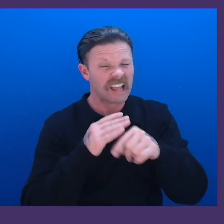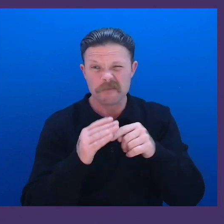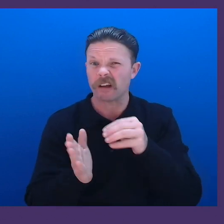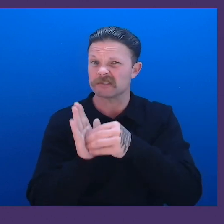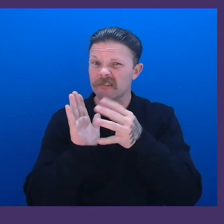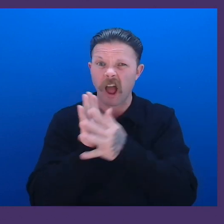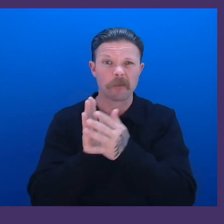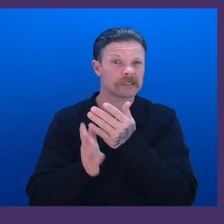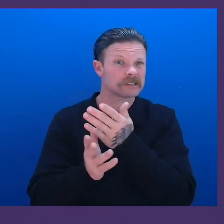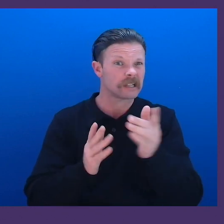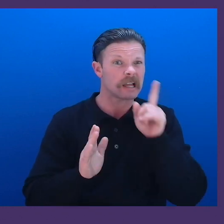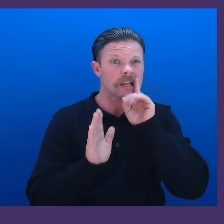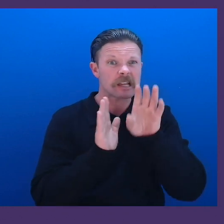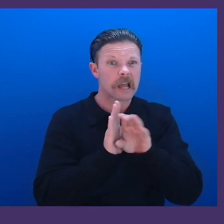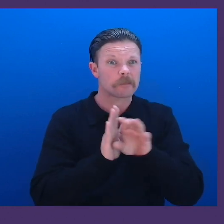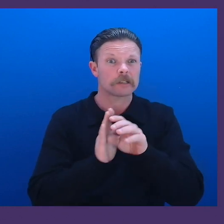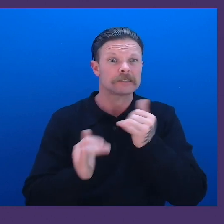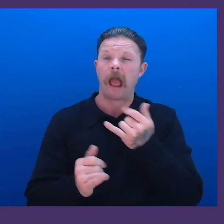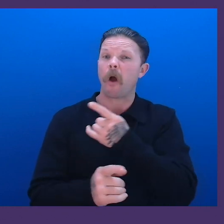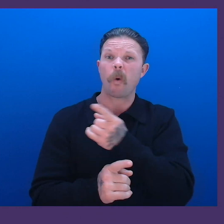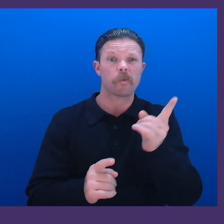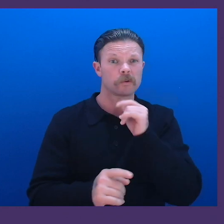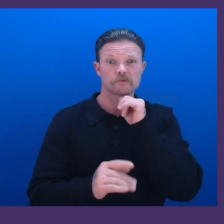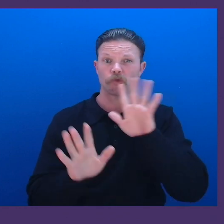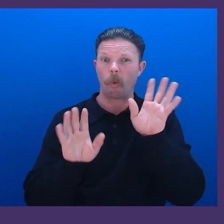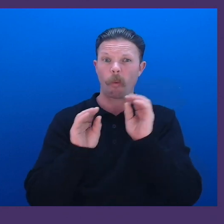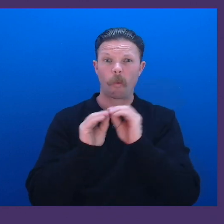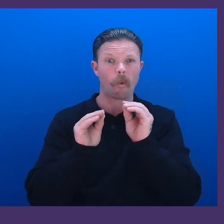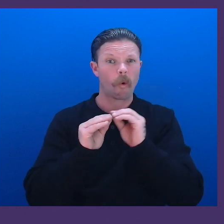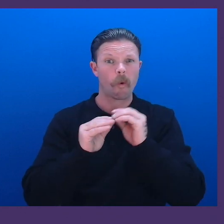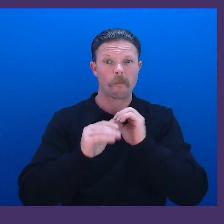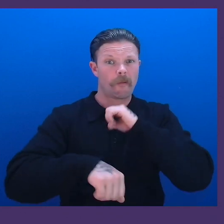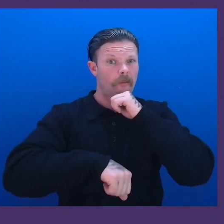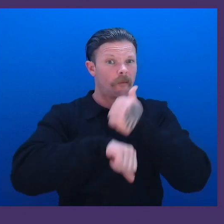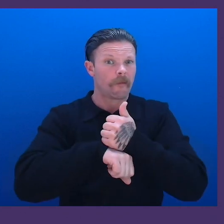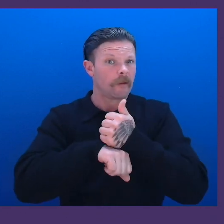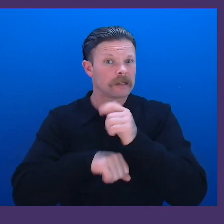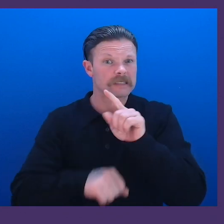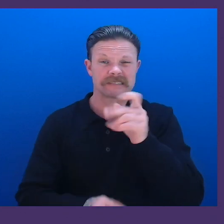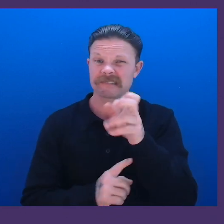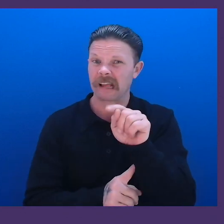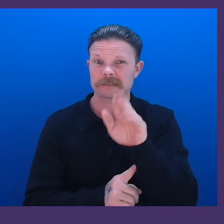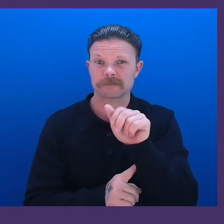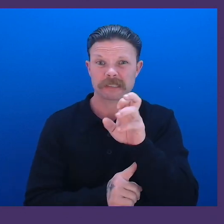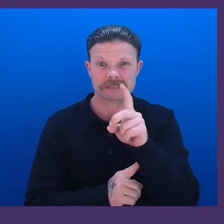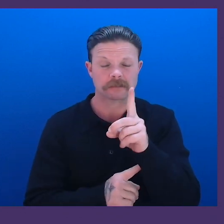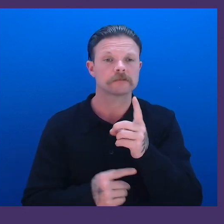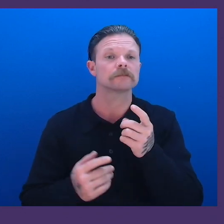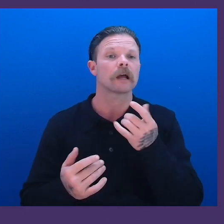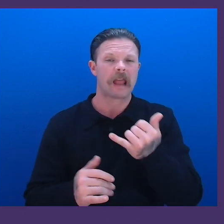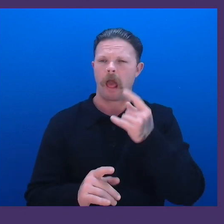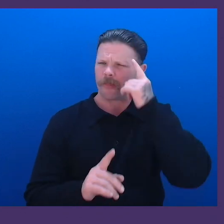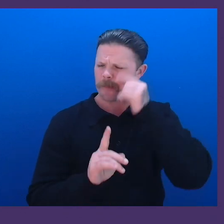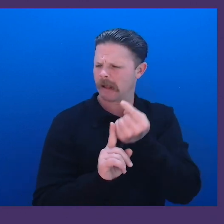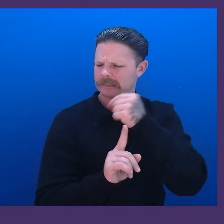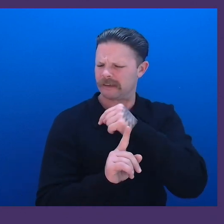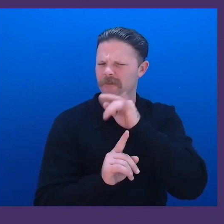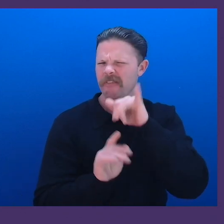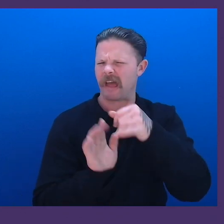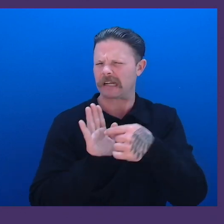They are now multimodal. So, again, speaking about our previous example, Seeing AI, imagine if there is something embedded